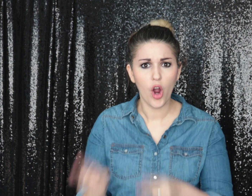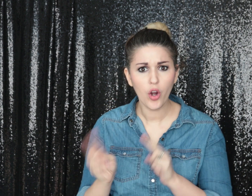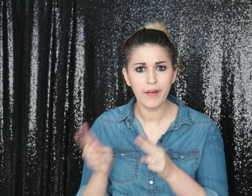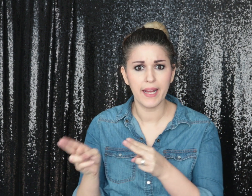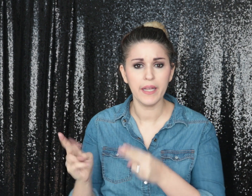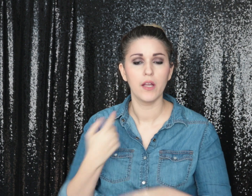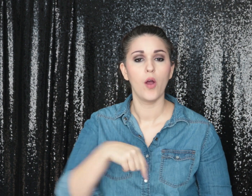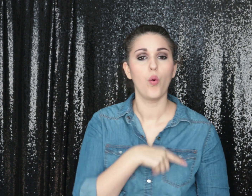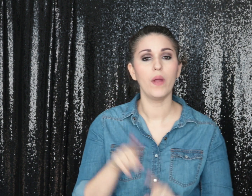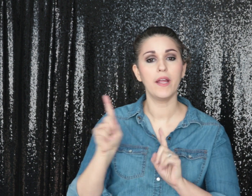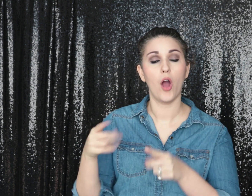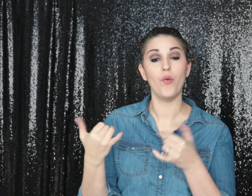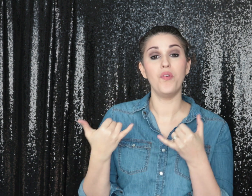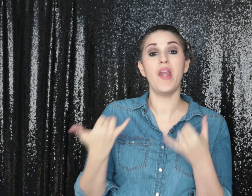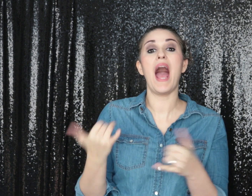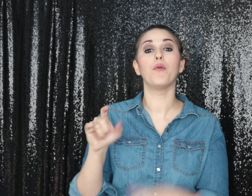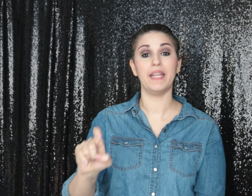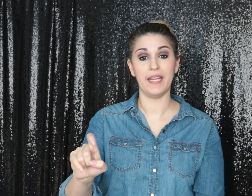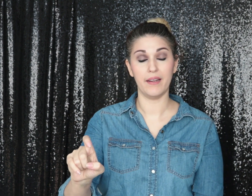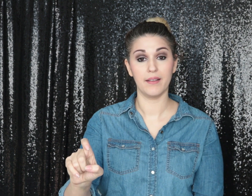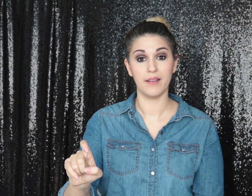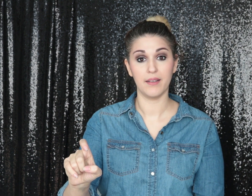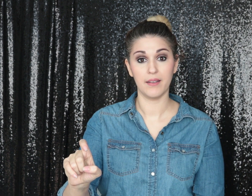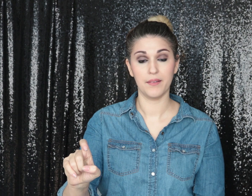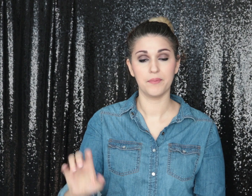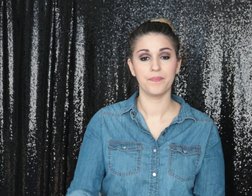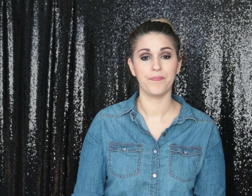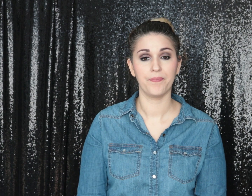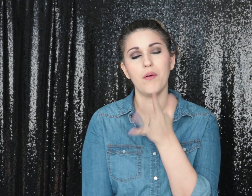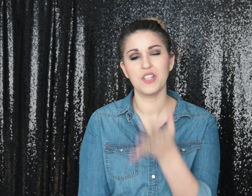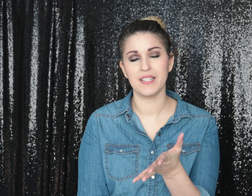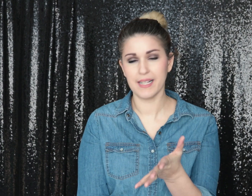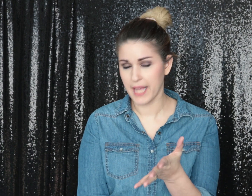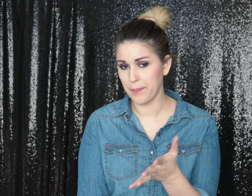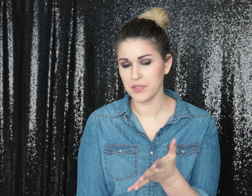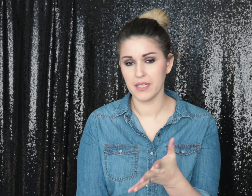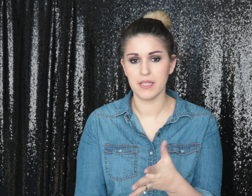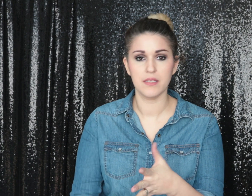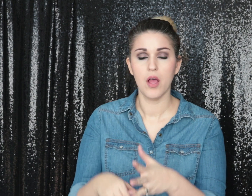hurry, we go now need, I was just an example sentence.